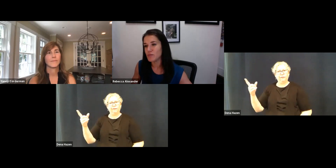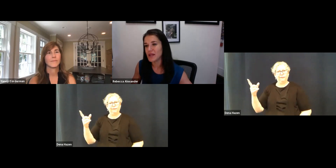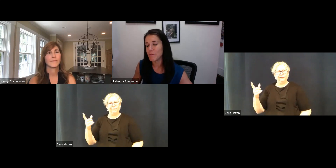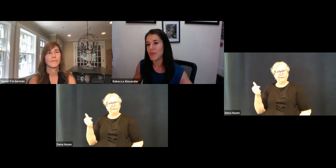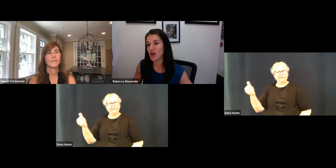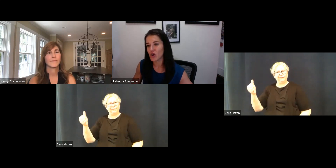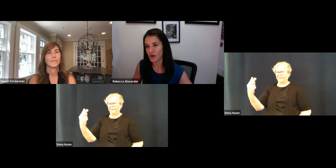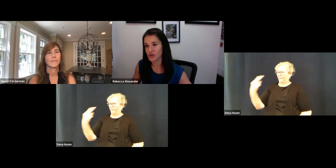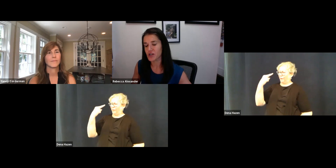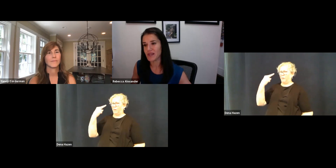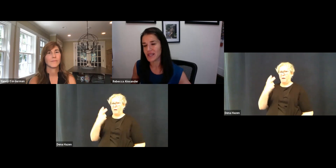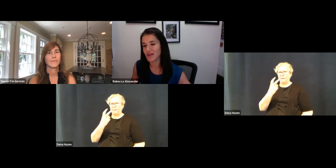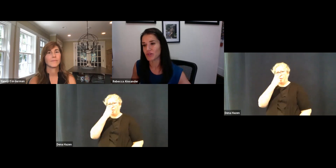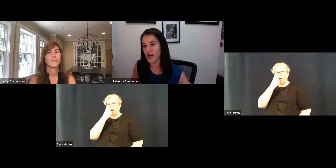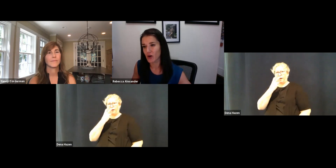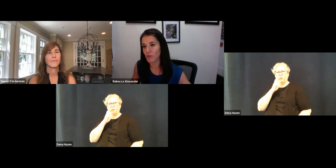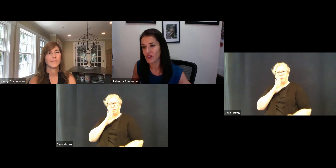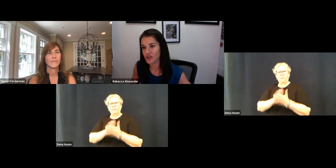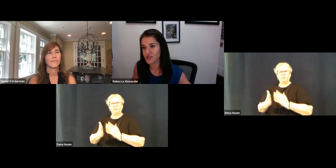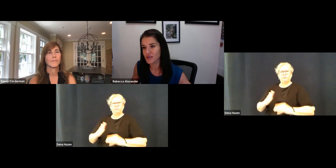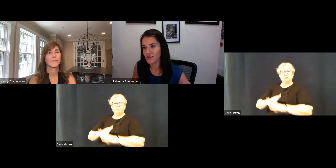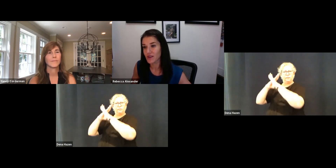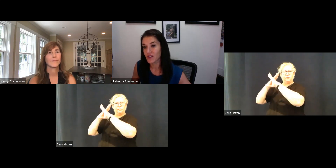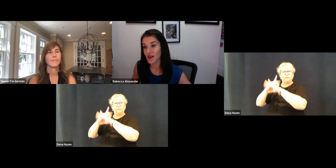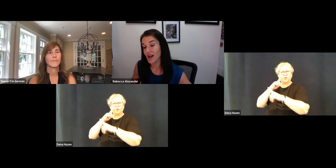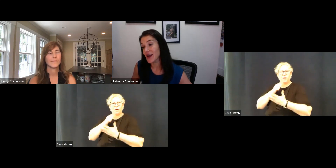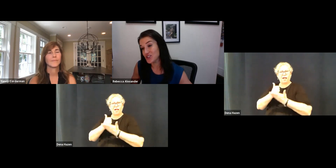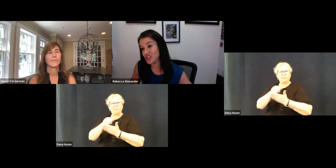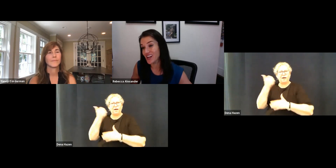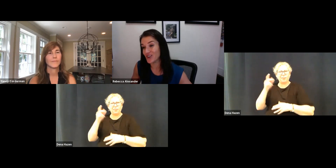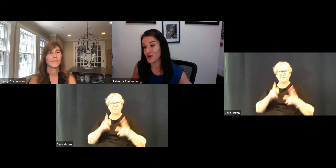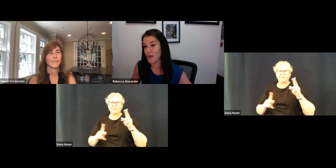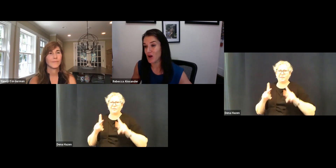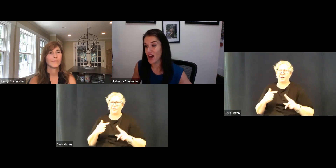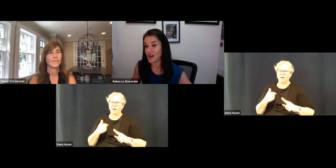would be a barrier to being able to help others. And I educated her about that.